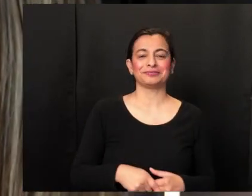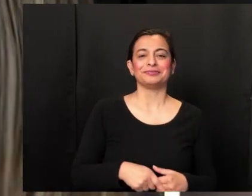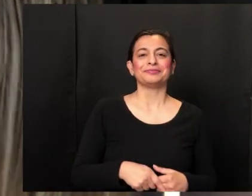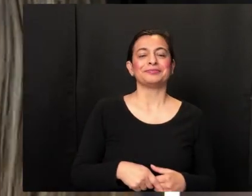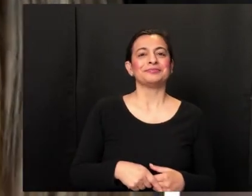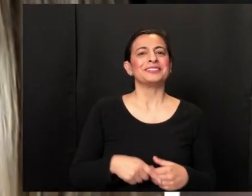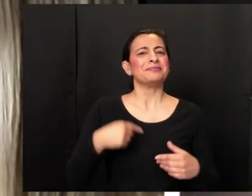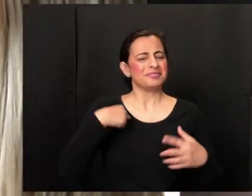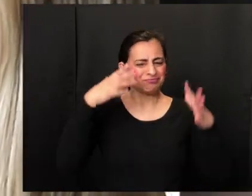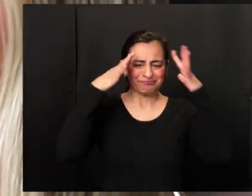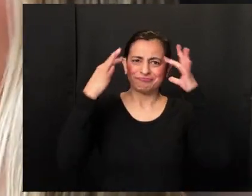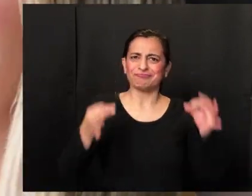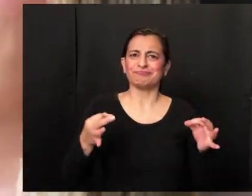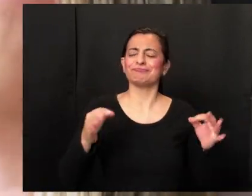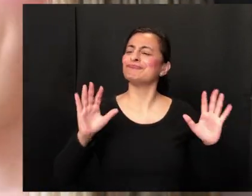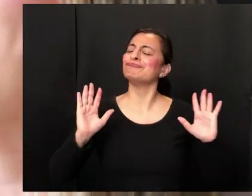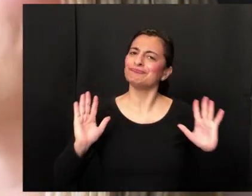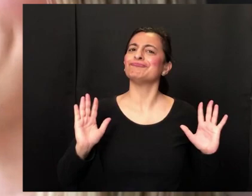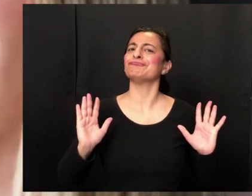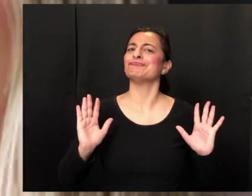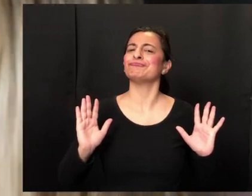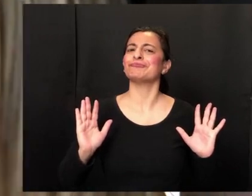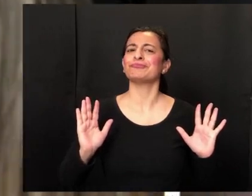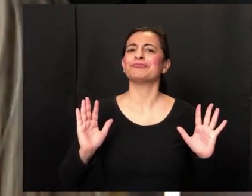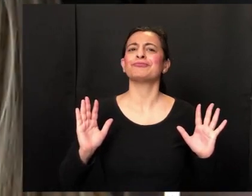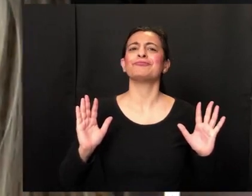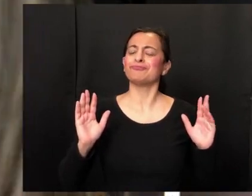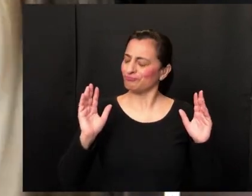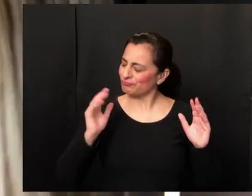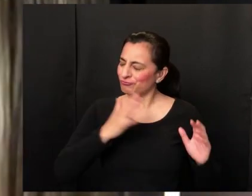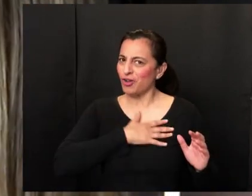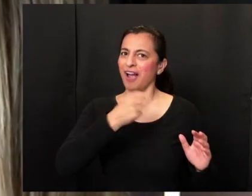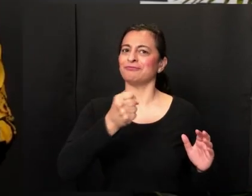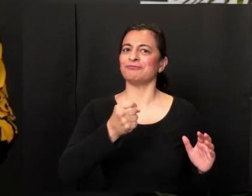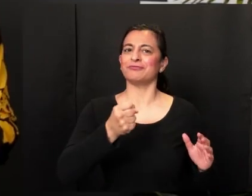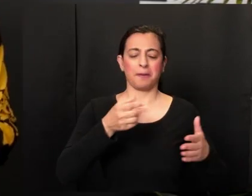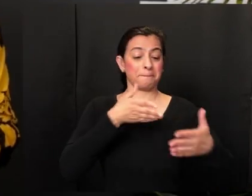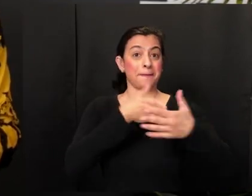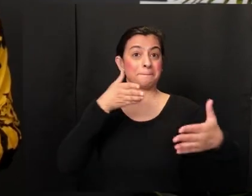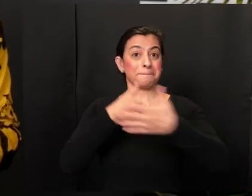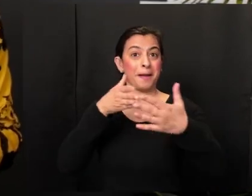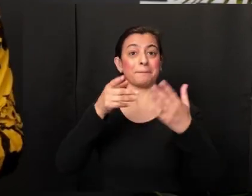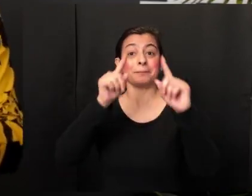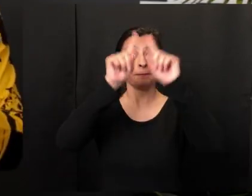I tick that I do actually have a “disability” box. And this, in turn,